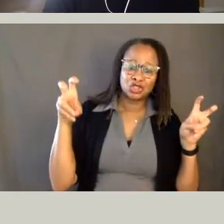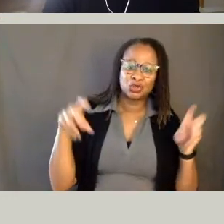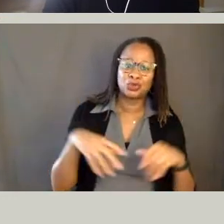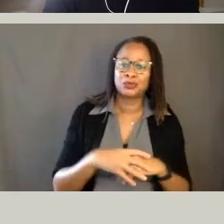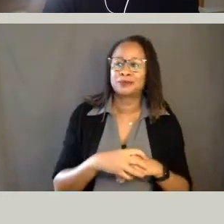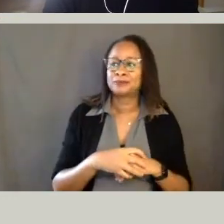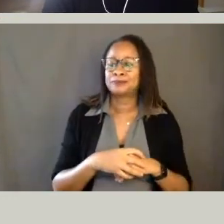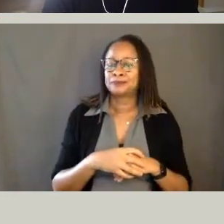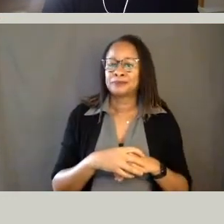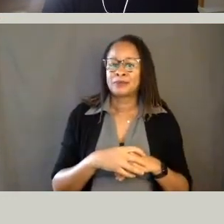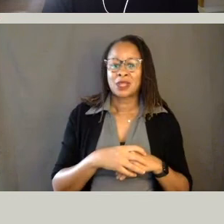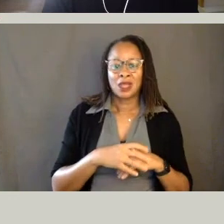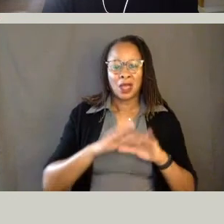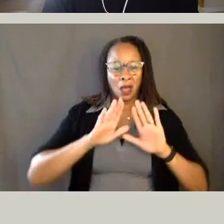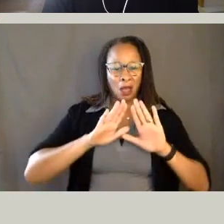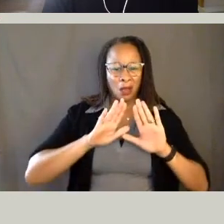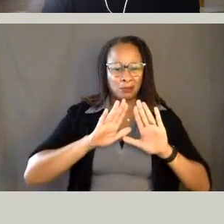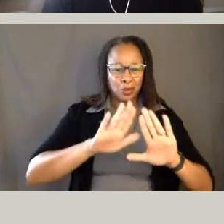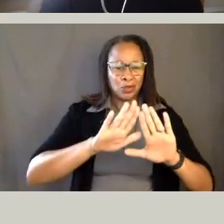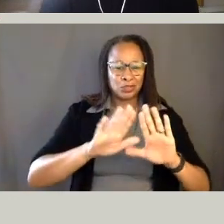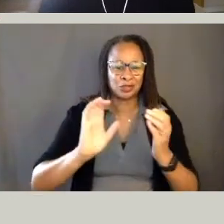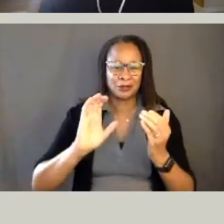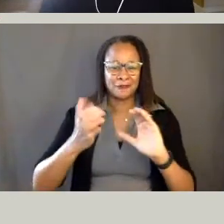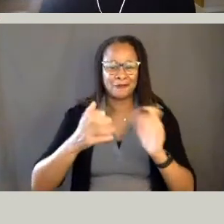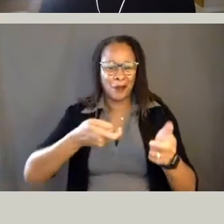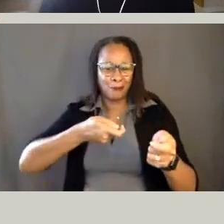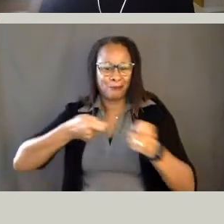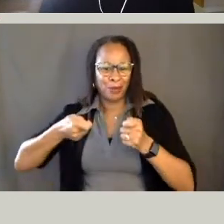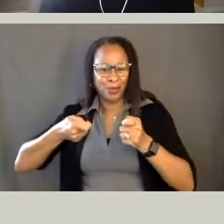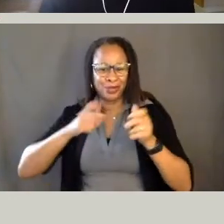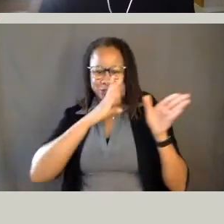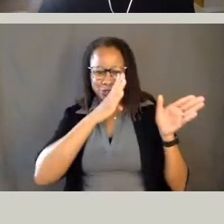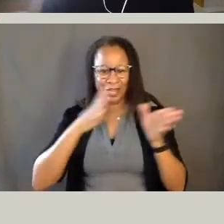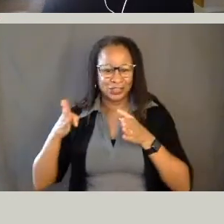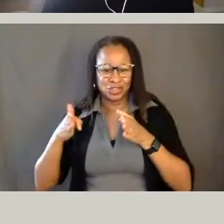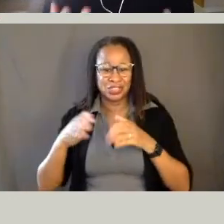versus push strategy of the past. Like there's always been this idea of pulling